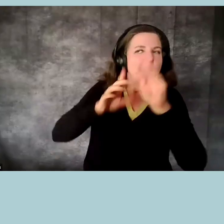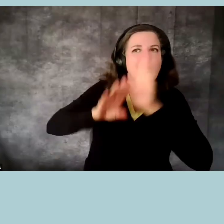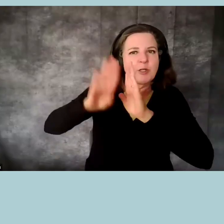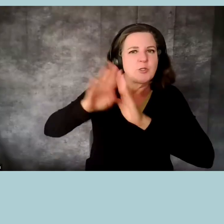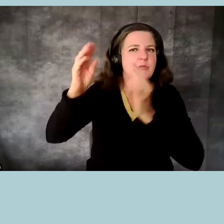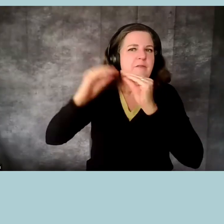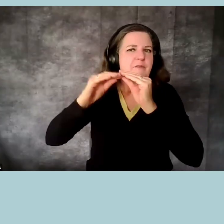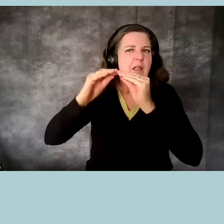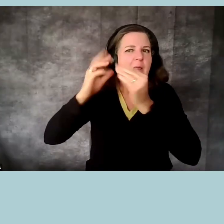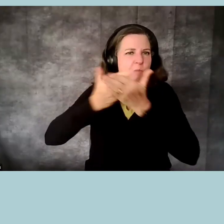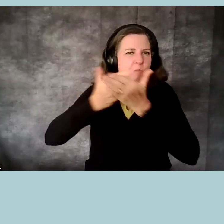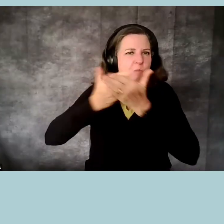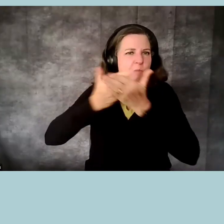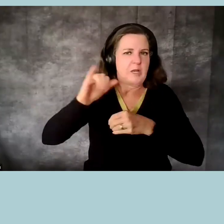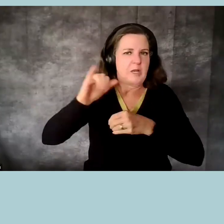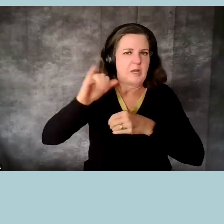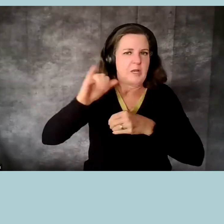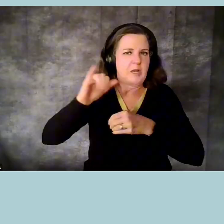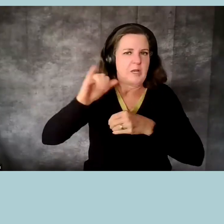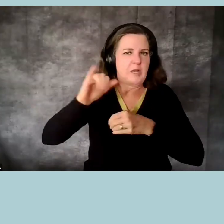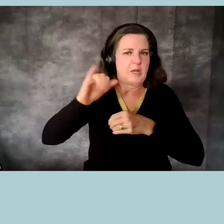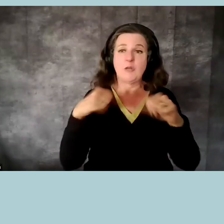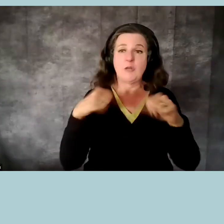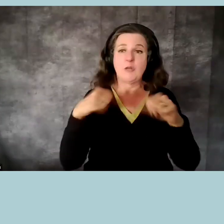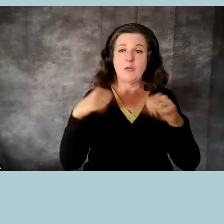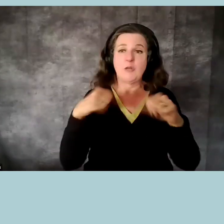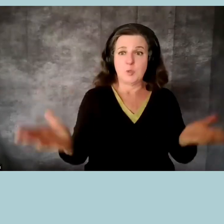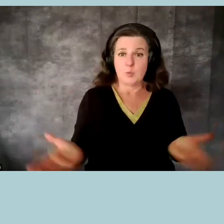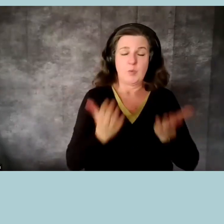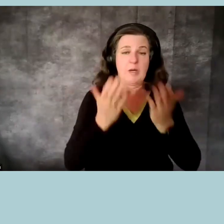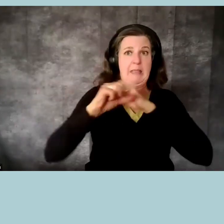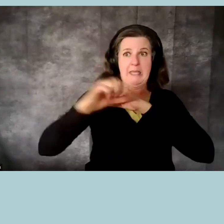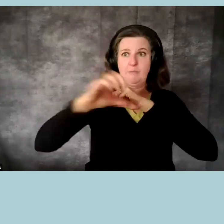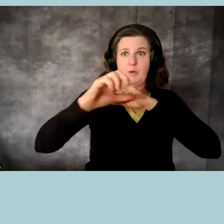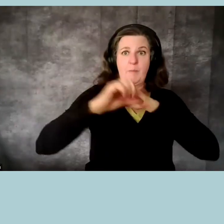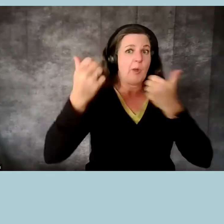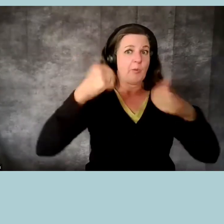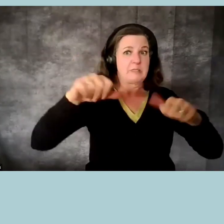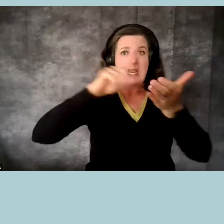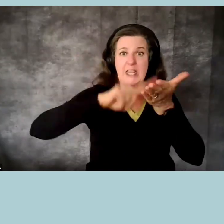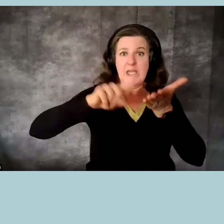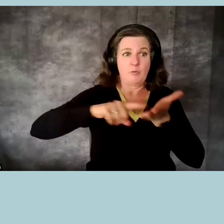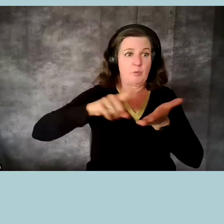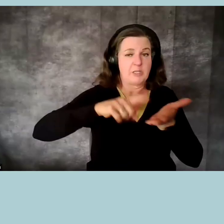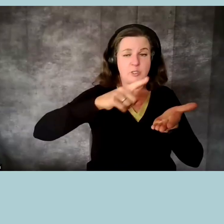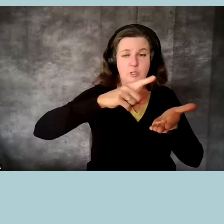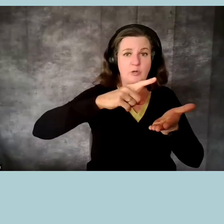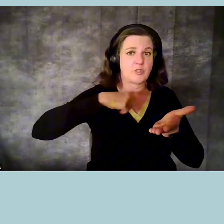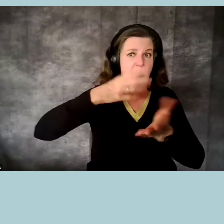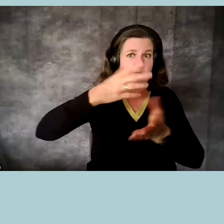really try to promote any research that comes in. So nowadays, you know, we're really focusing more